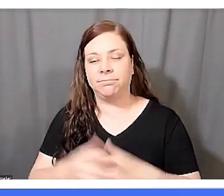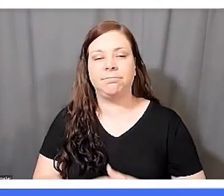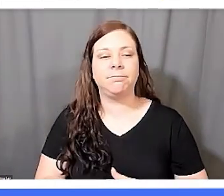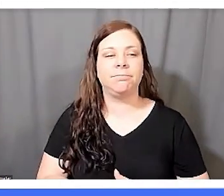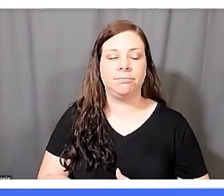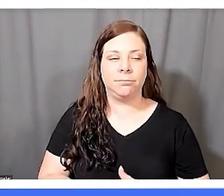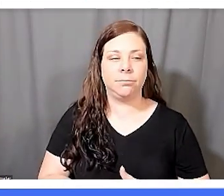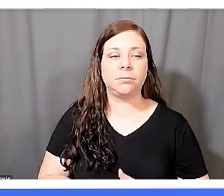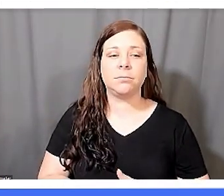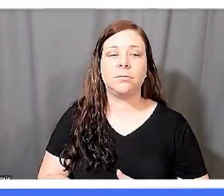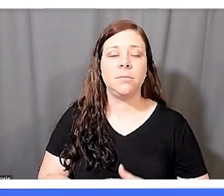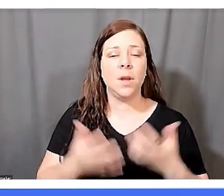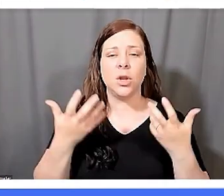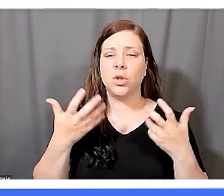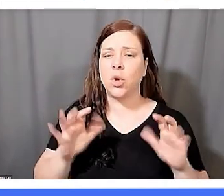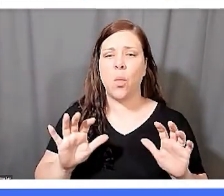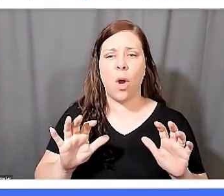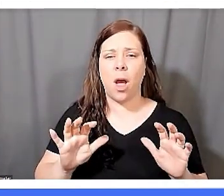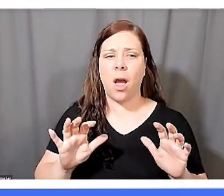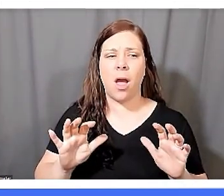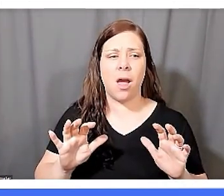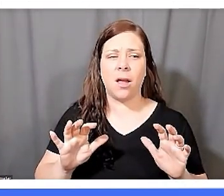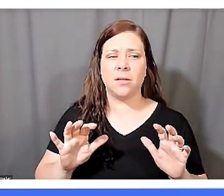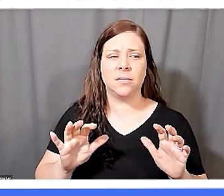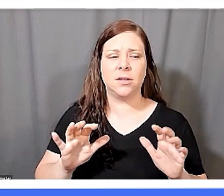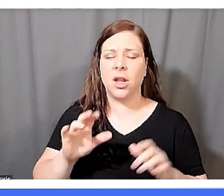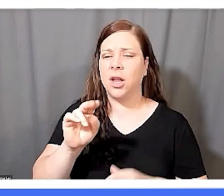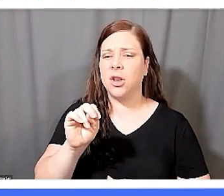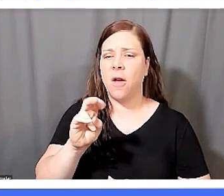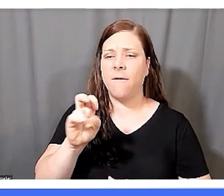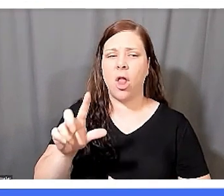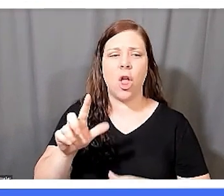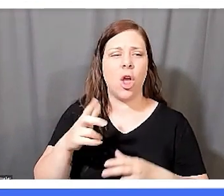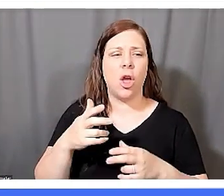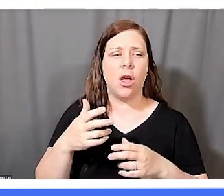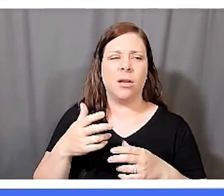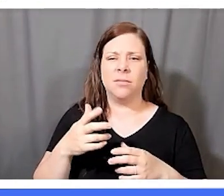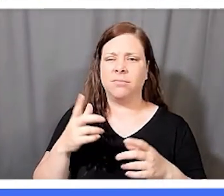We don't want to require novel keyboard shortcuts. You want to provide known keyboard shortcuts like,